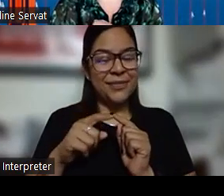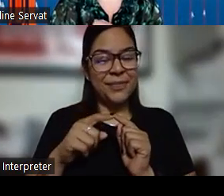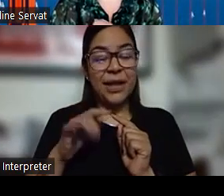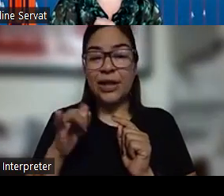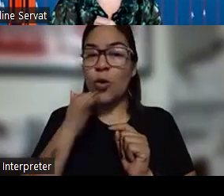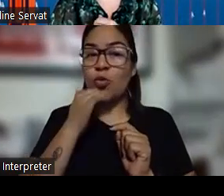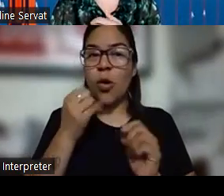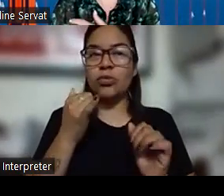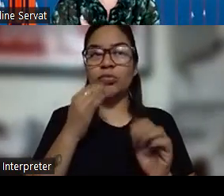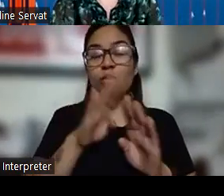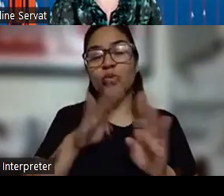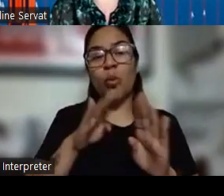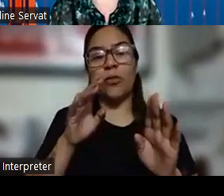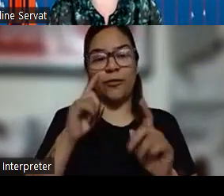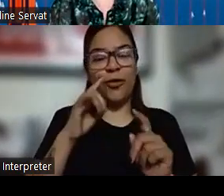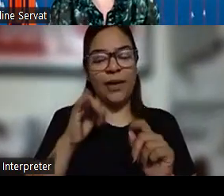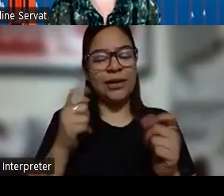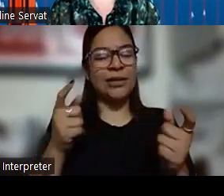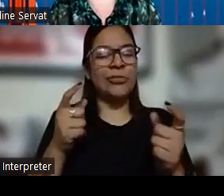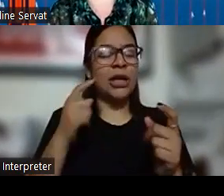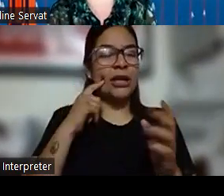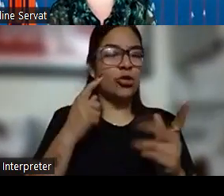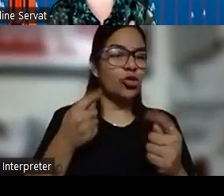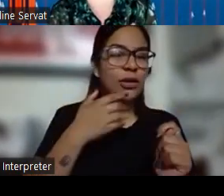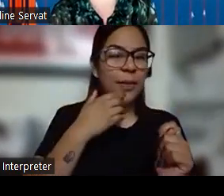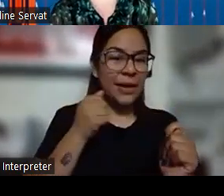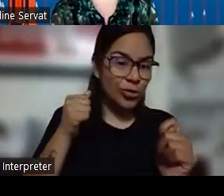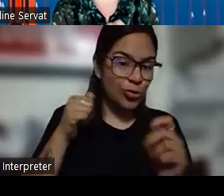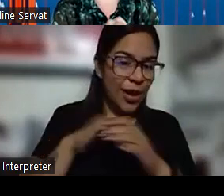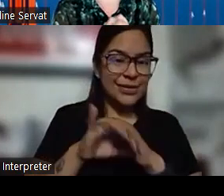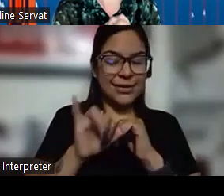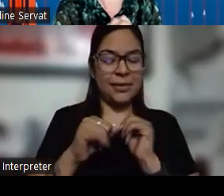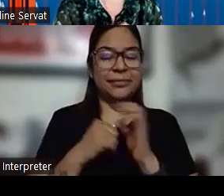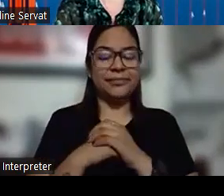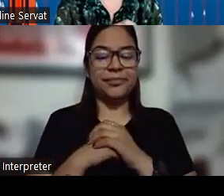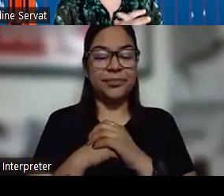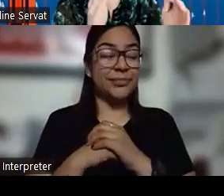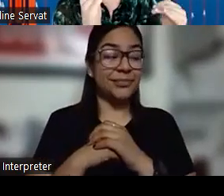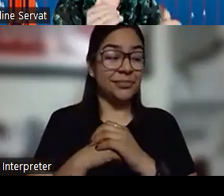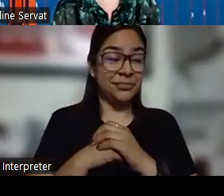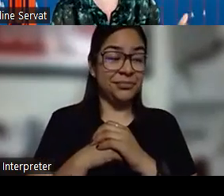Council with the goal of streamlining service activation for for consumers and then these two